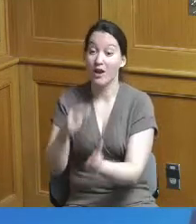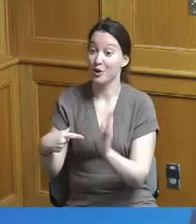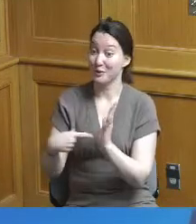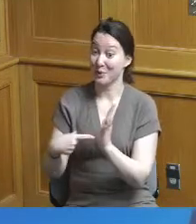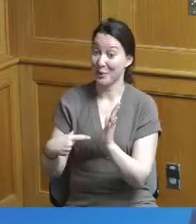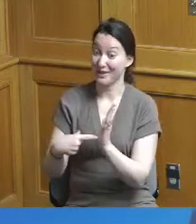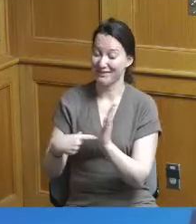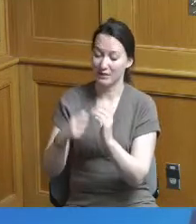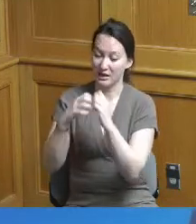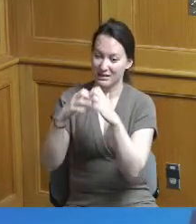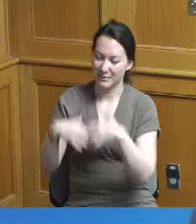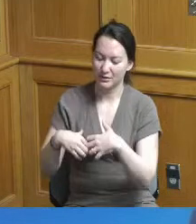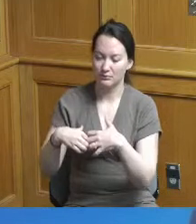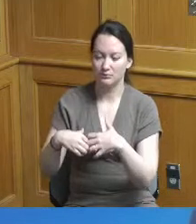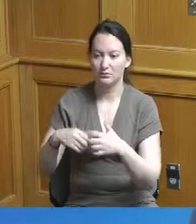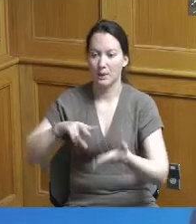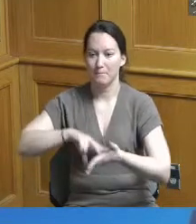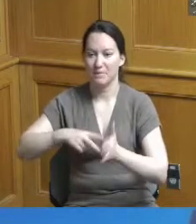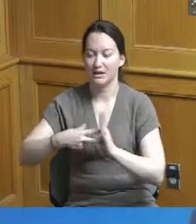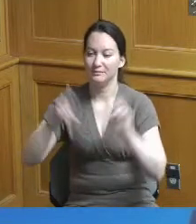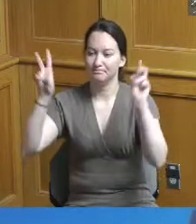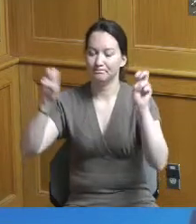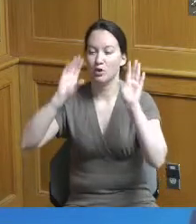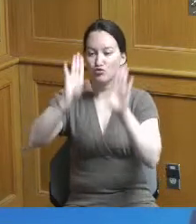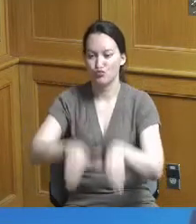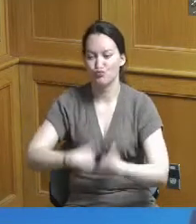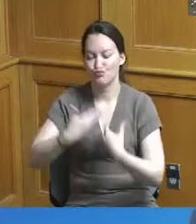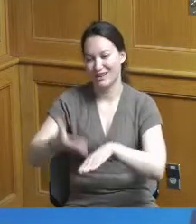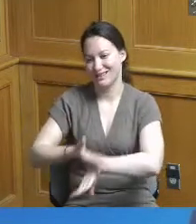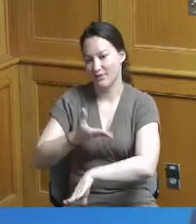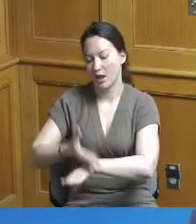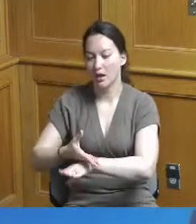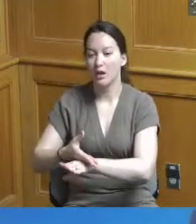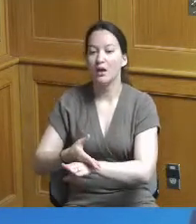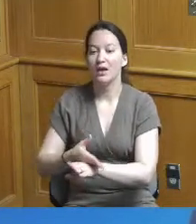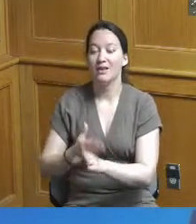demolition constituted Redevelopment and as such the interpretation of that contract is